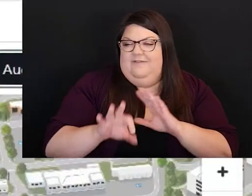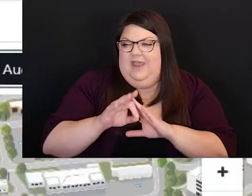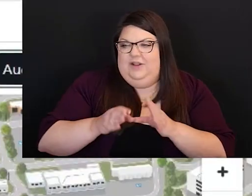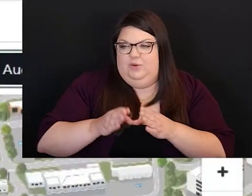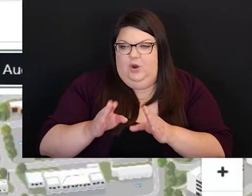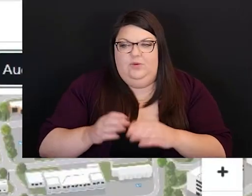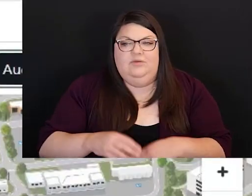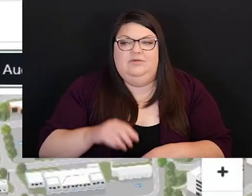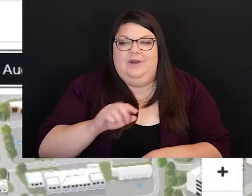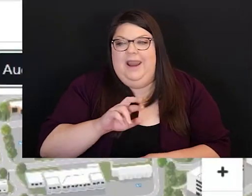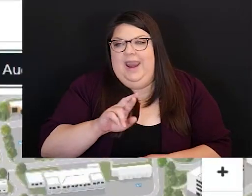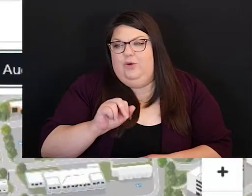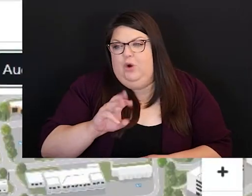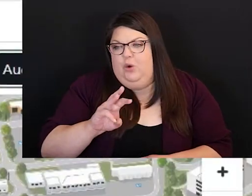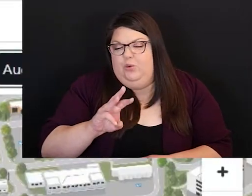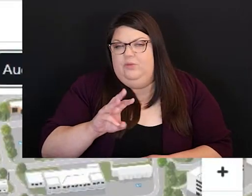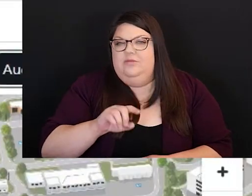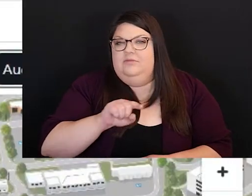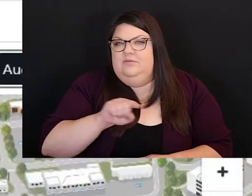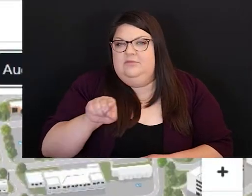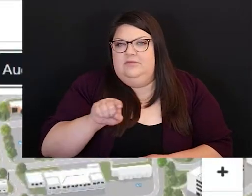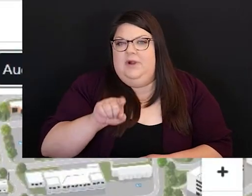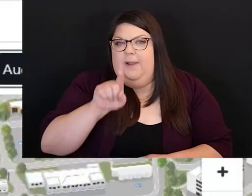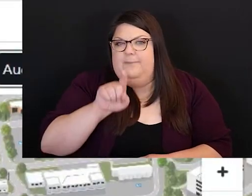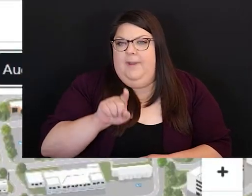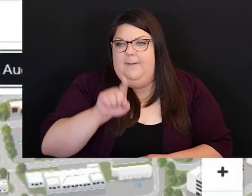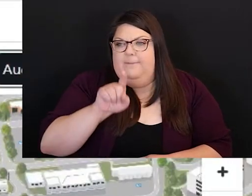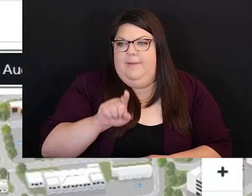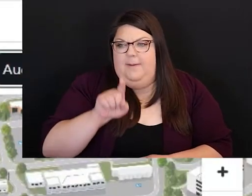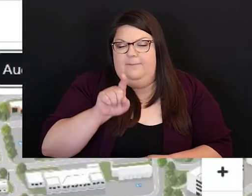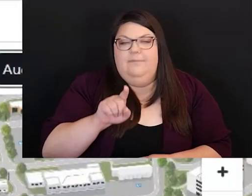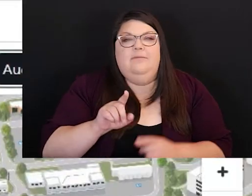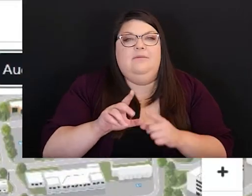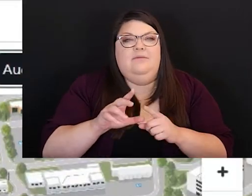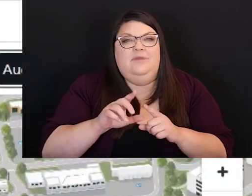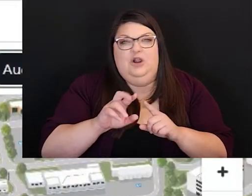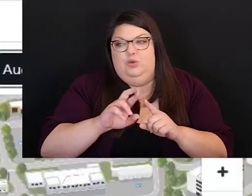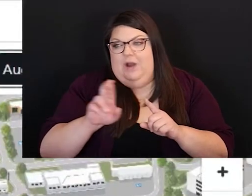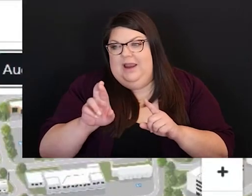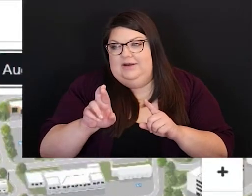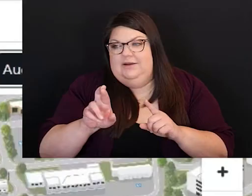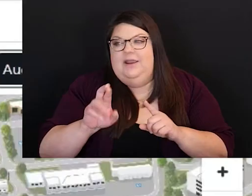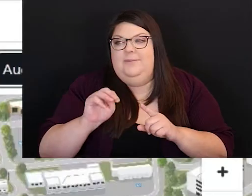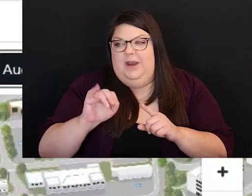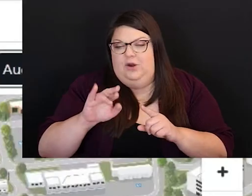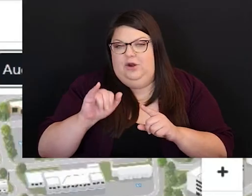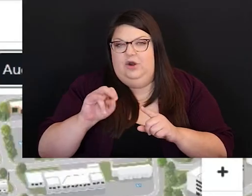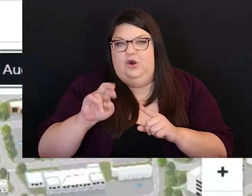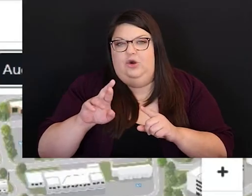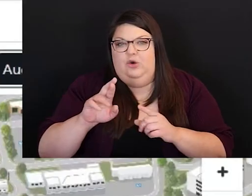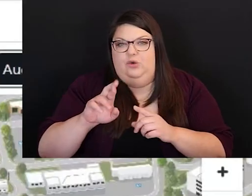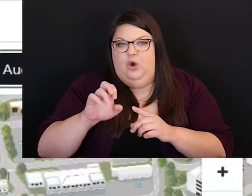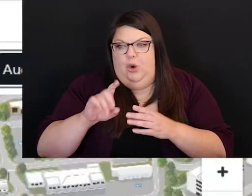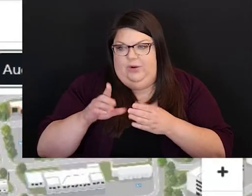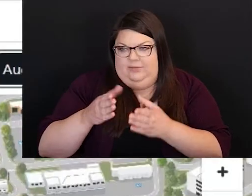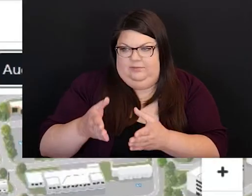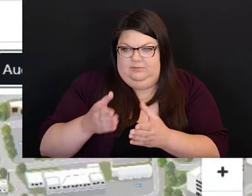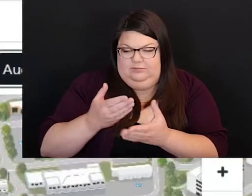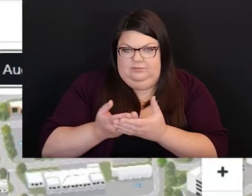Up arrow. Empty s- Up- Up- Up arrow. Mariner Road. 320- Right arrow. Mariner Ro- Right ar- (beep)